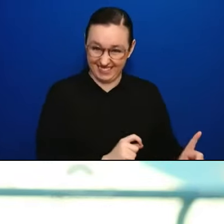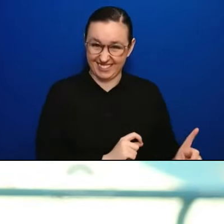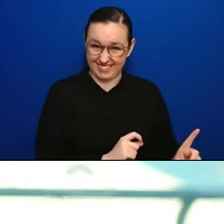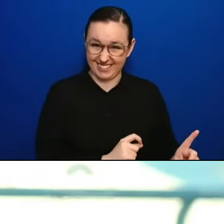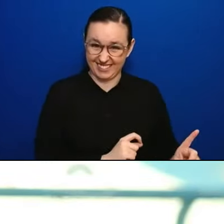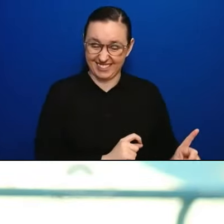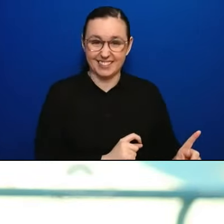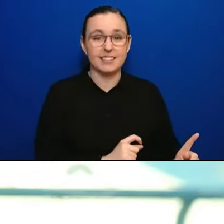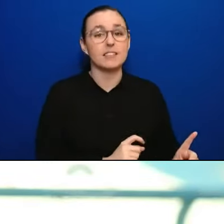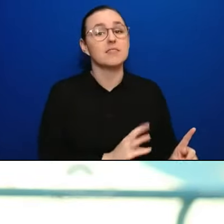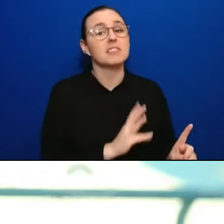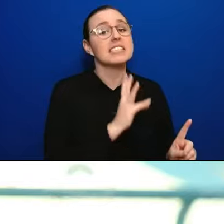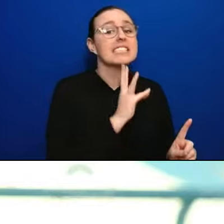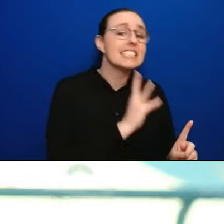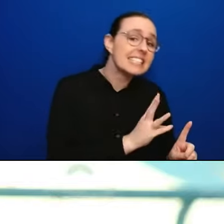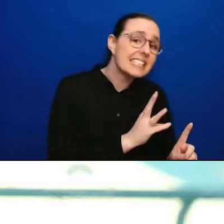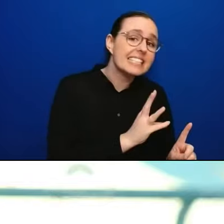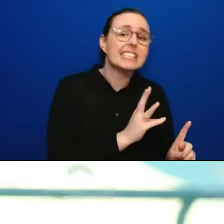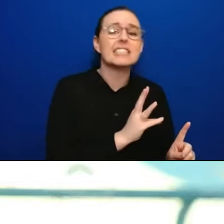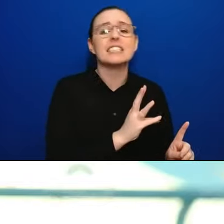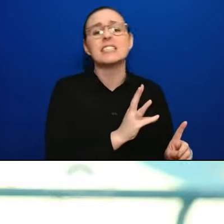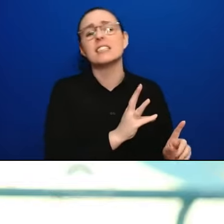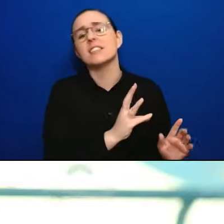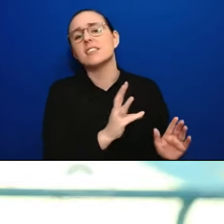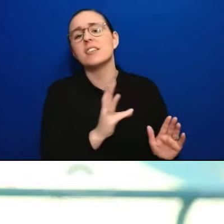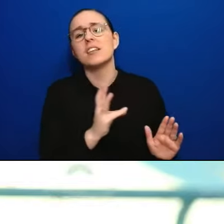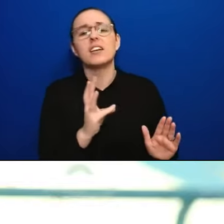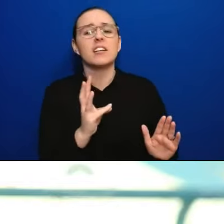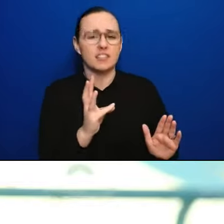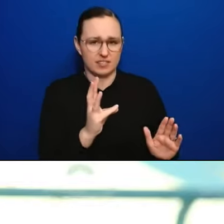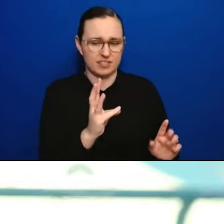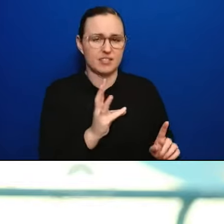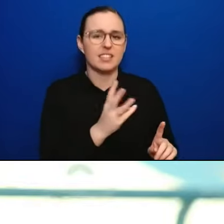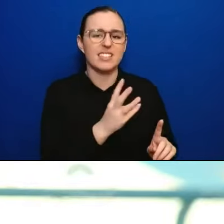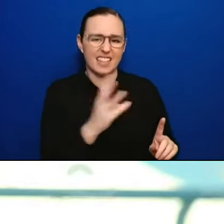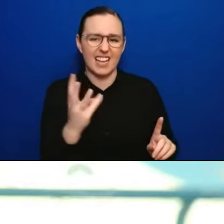ultimate timeframe for a strong